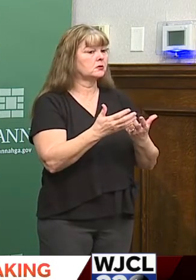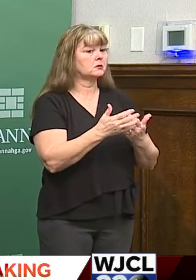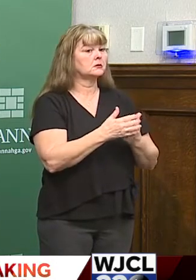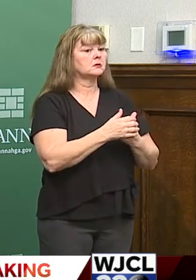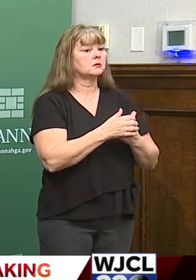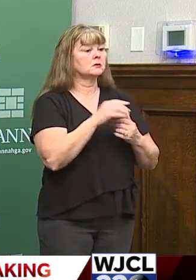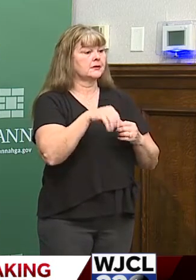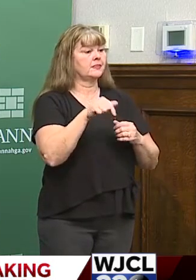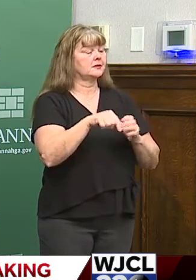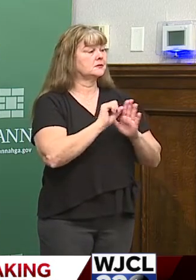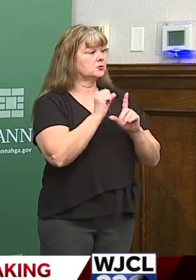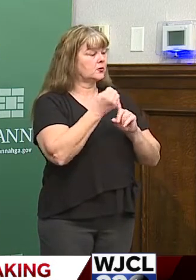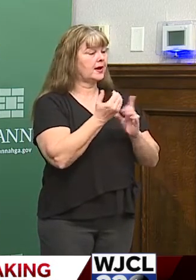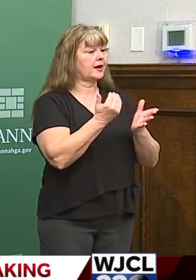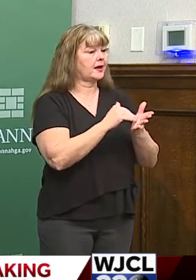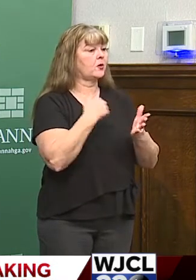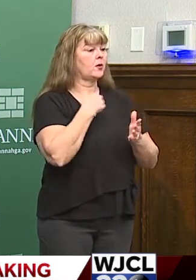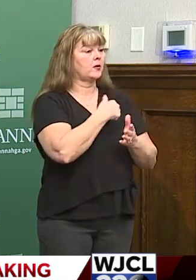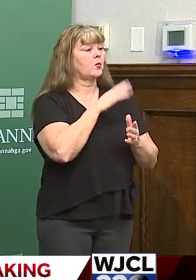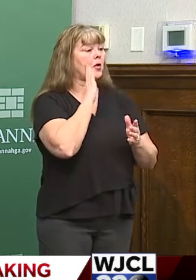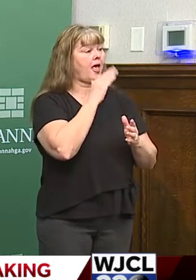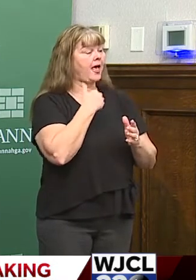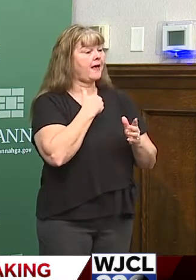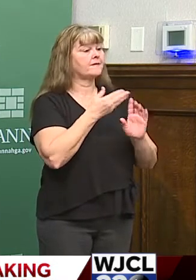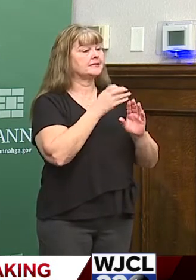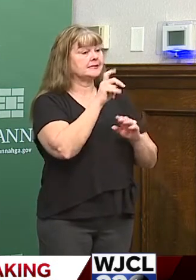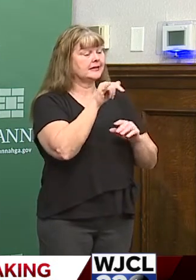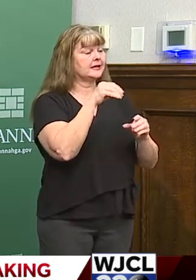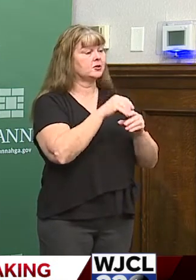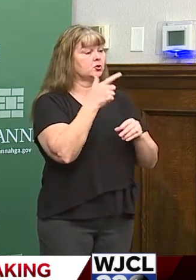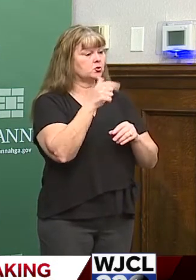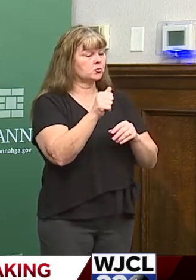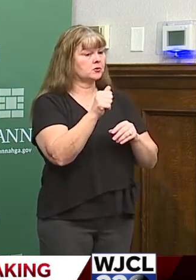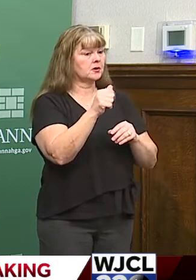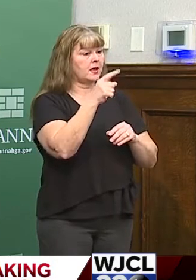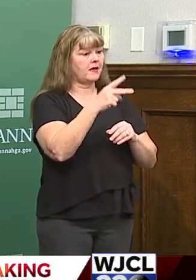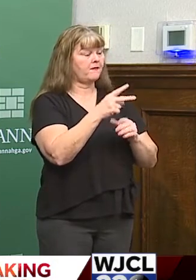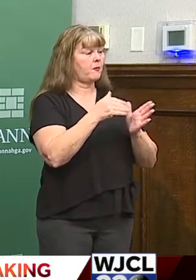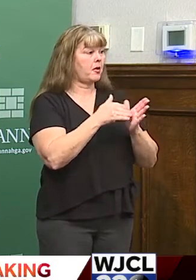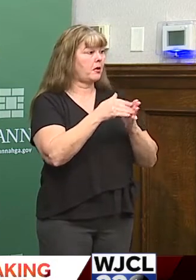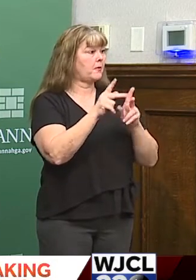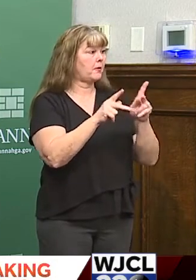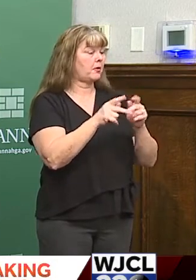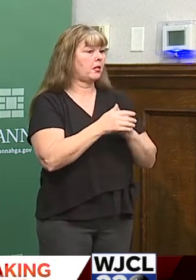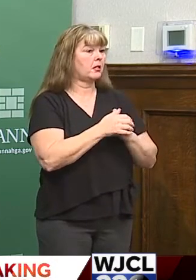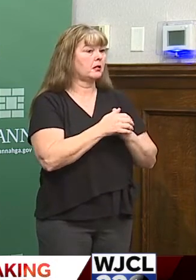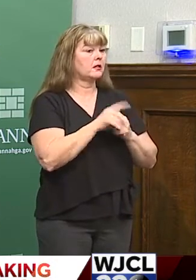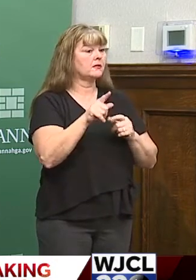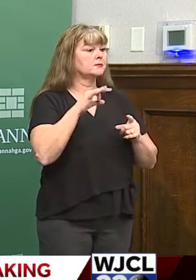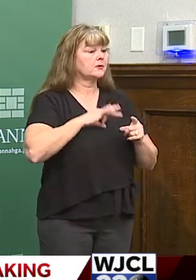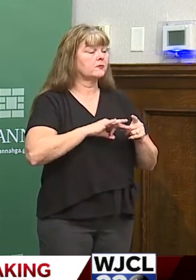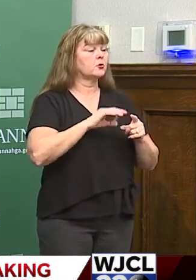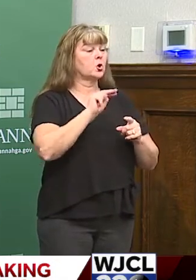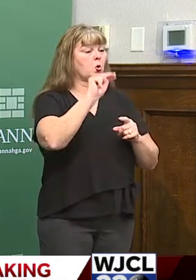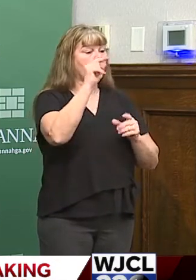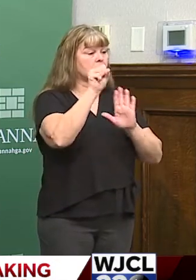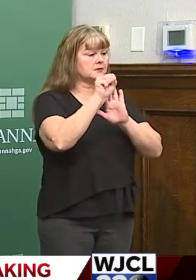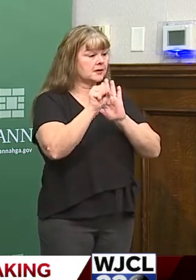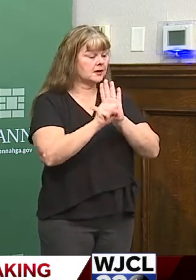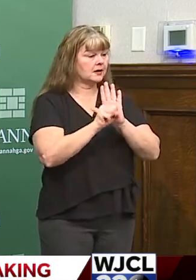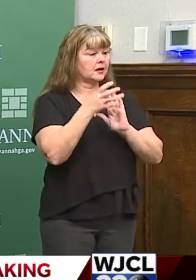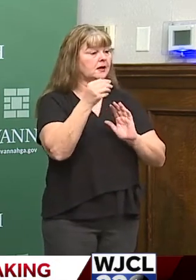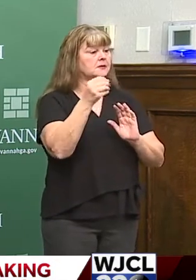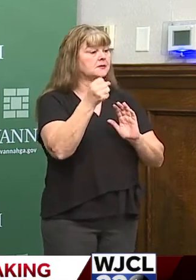THE WHOLE STATE OF GEORGIA LOSES OUT IN THIS SITUATION BECAUSE AGAIN, WE DON'T HAVE A CITY IN GEORGIA THAT IS HALF A MILLION PEOPLE.